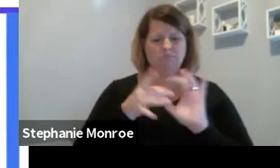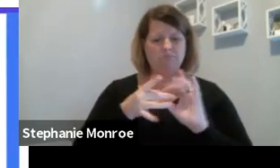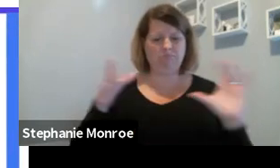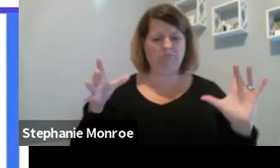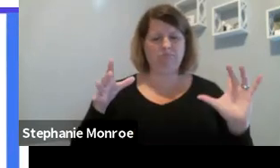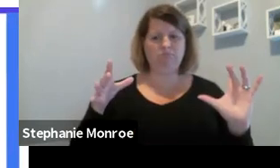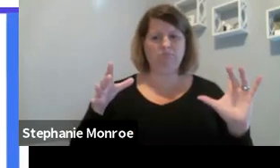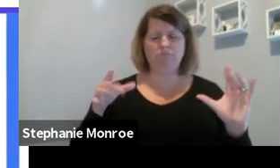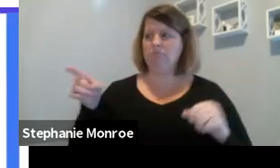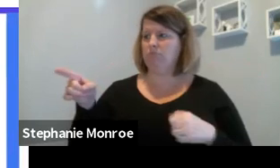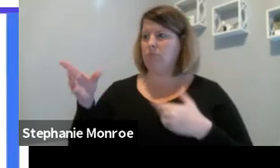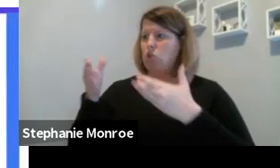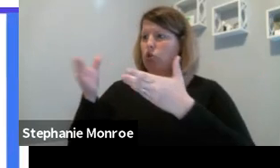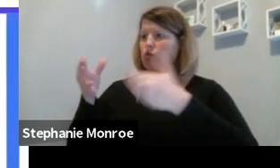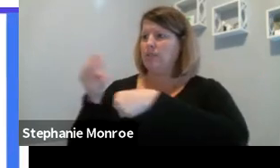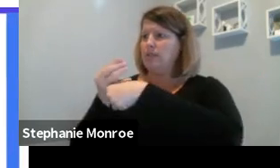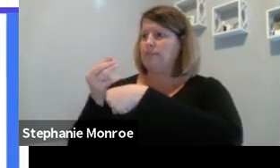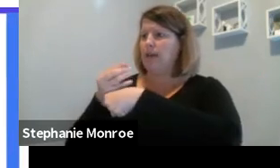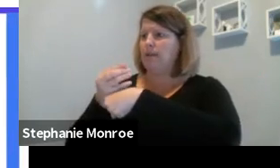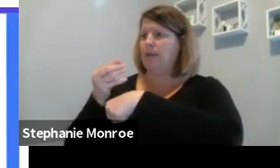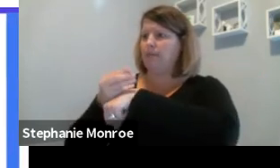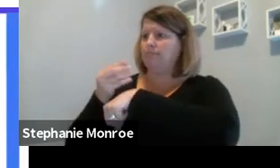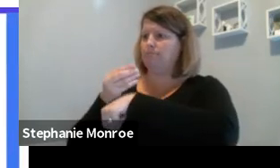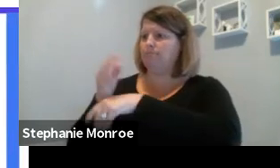between the services that we have in our community